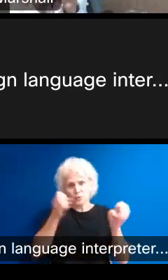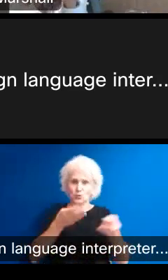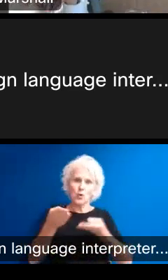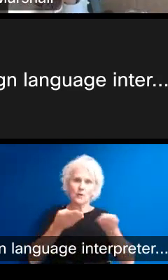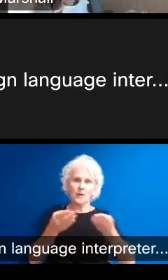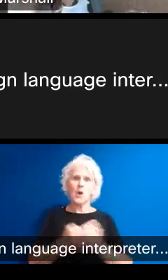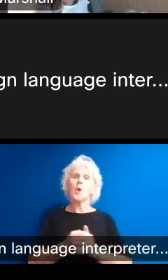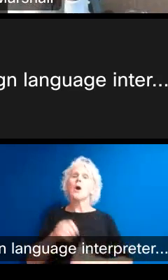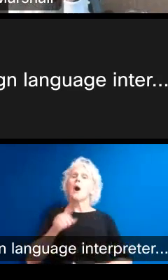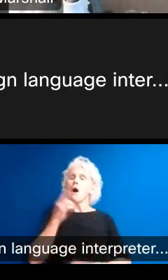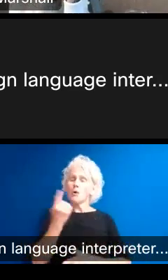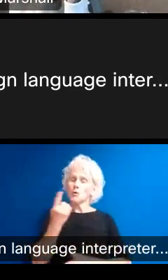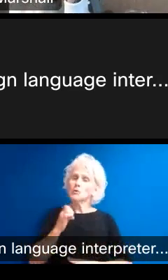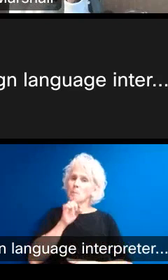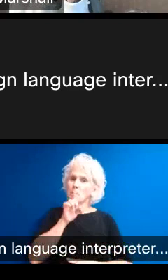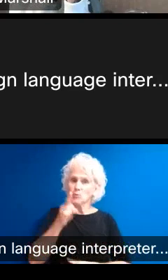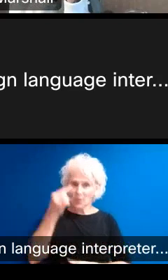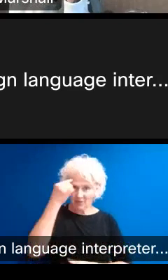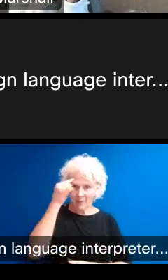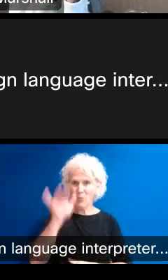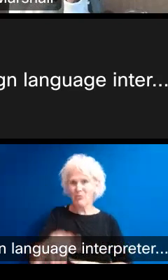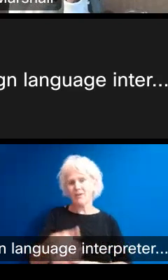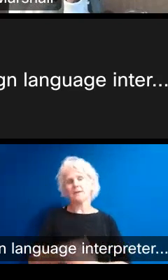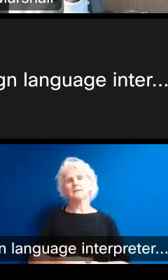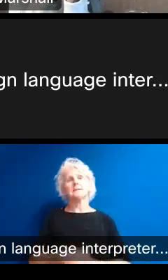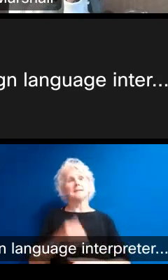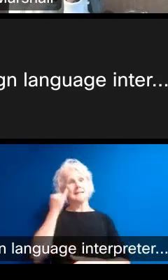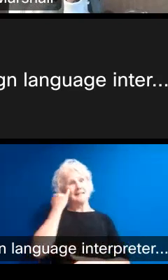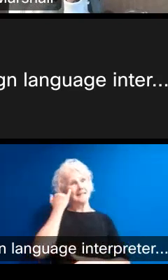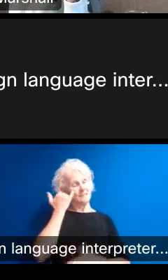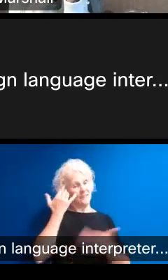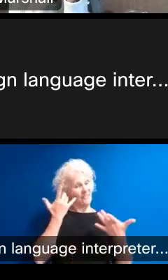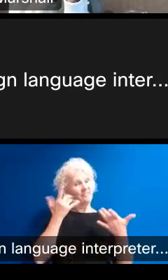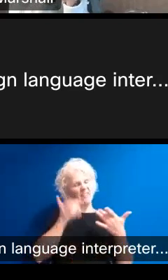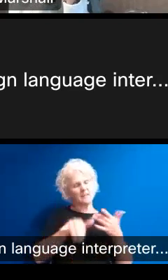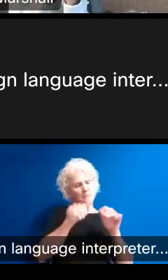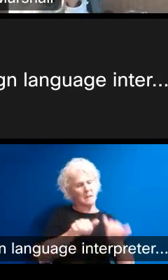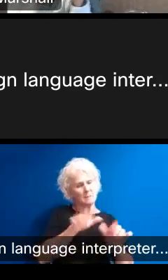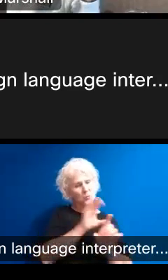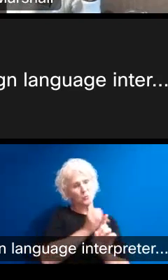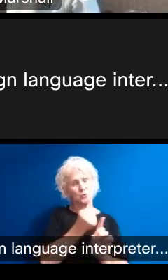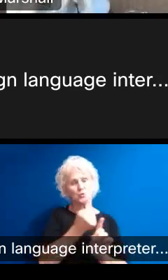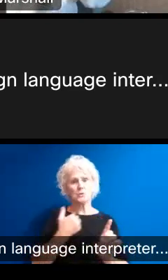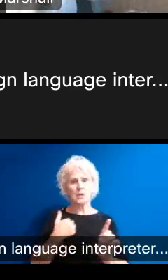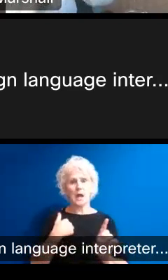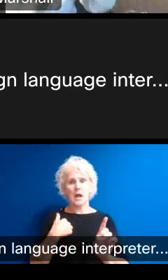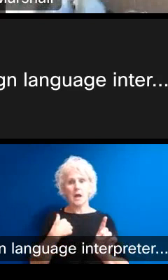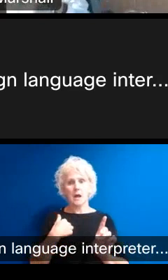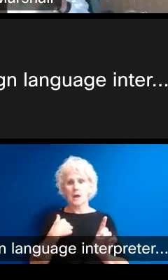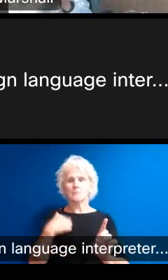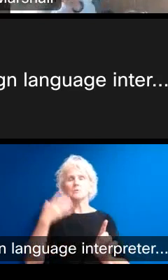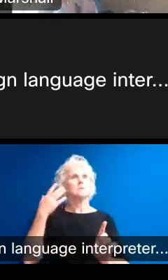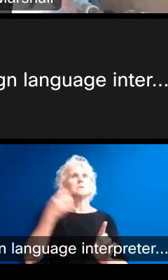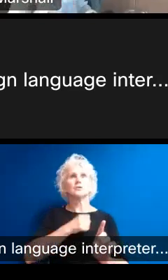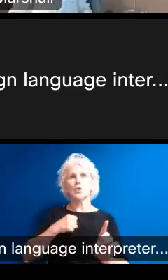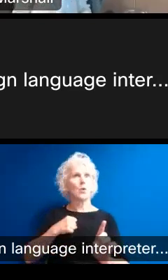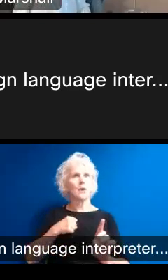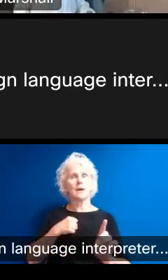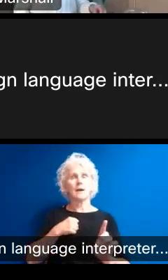bit. If they have those situations, I sorry I got distracted. Something came up. You may need, they